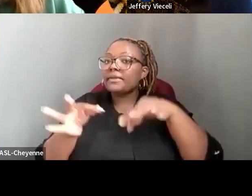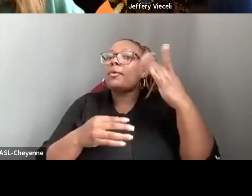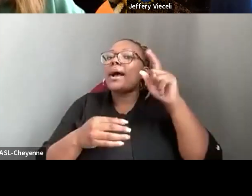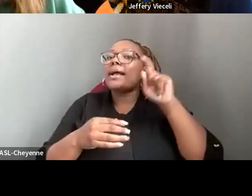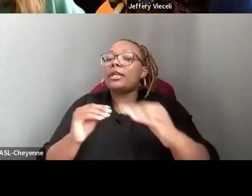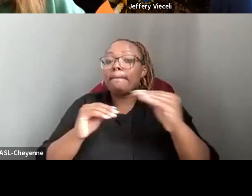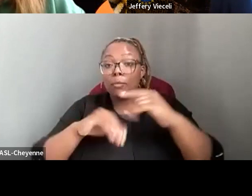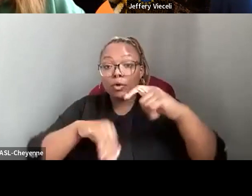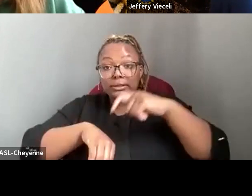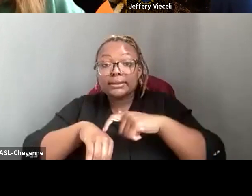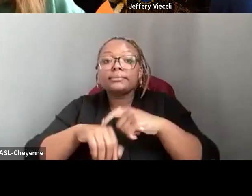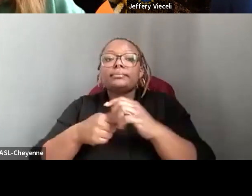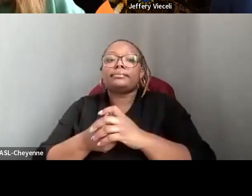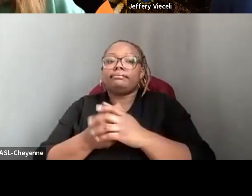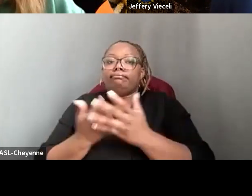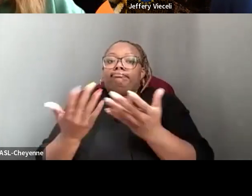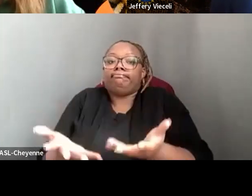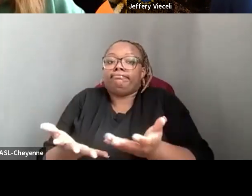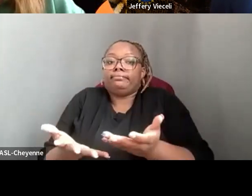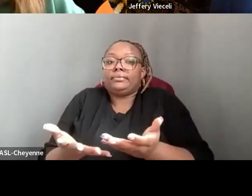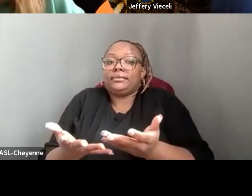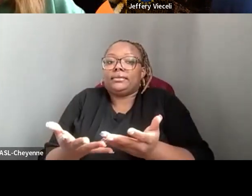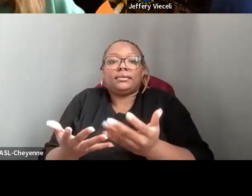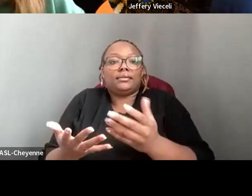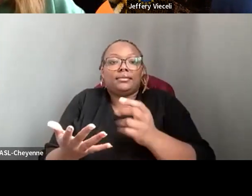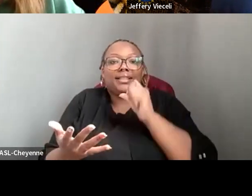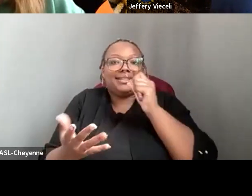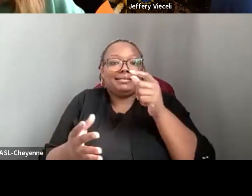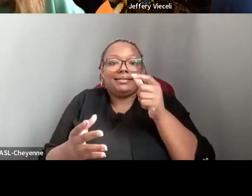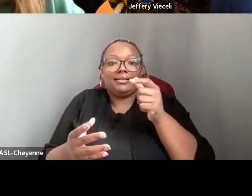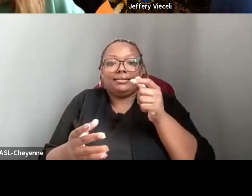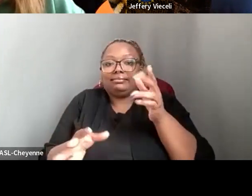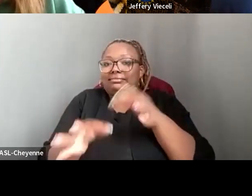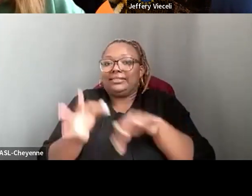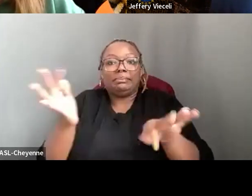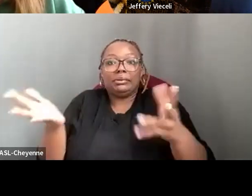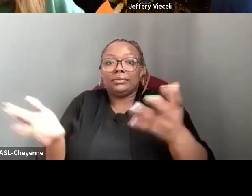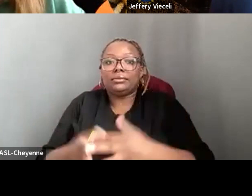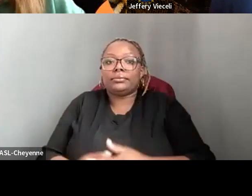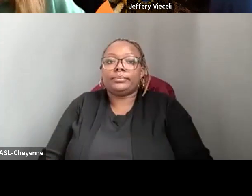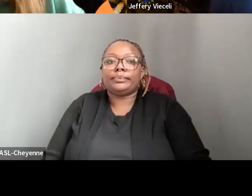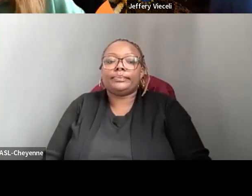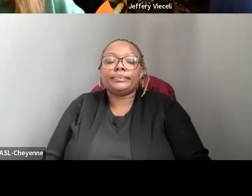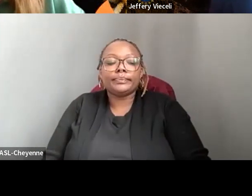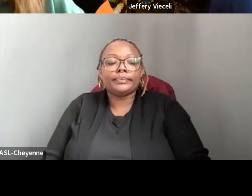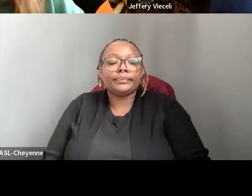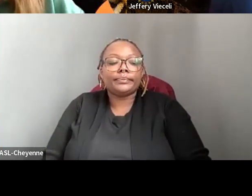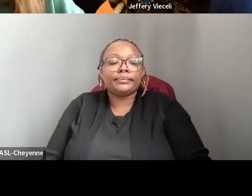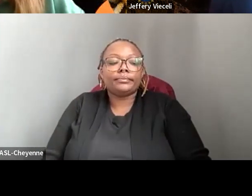And it's that simple. Jeremy Leffler: Thanks.